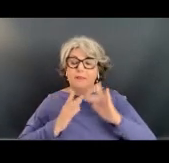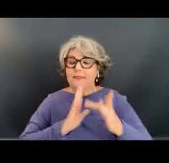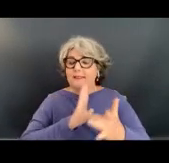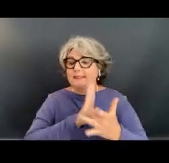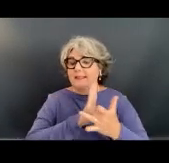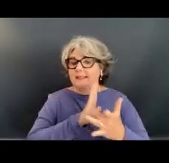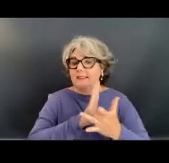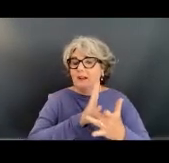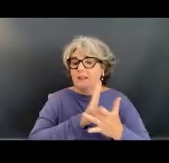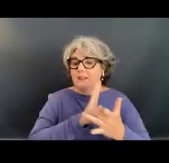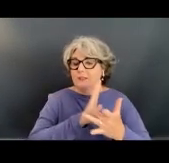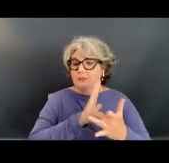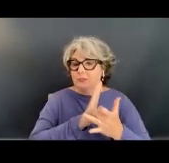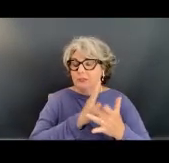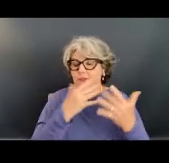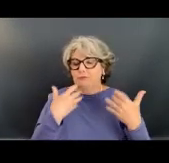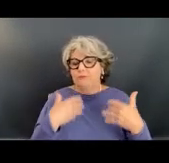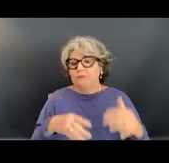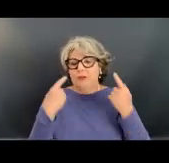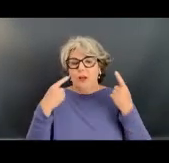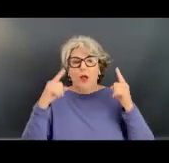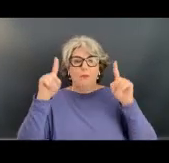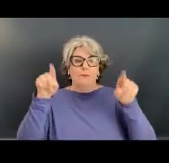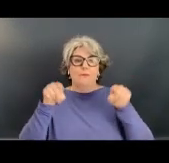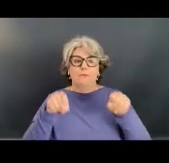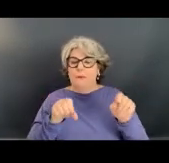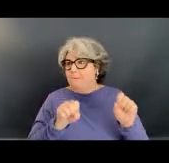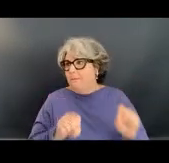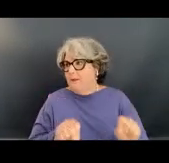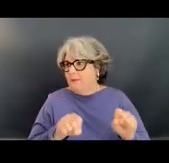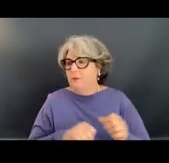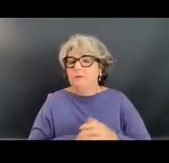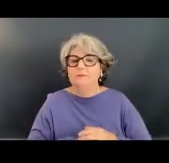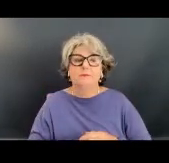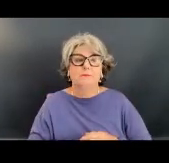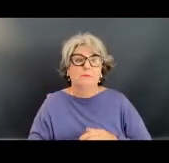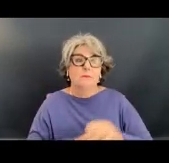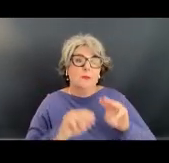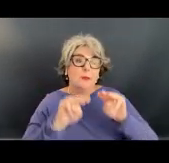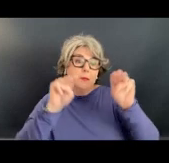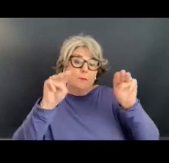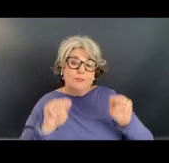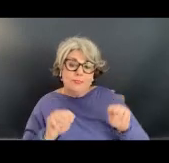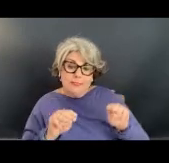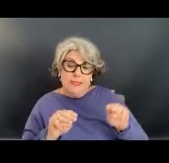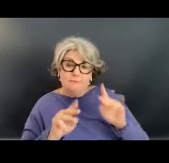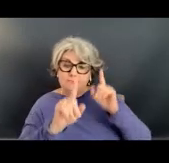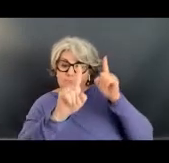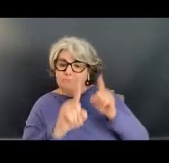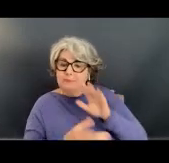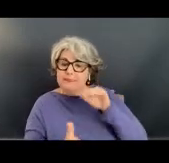that made extraordinary accomplishments possible. At the museum, we aim to be a Center for history and